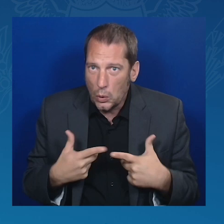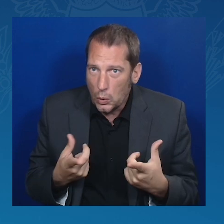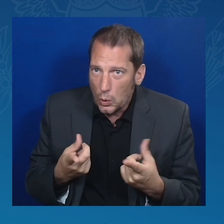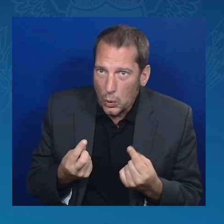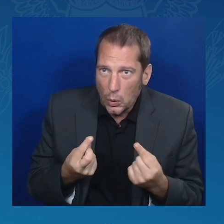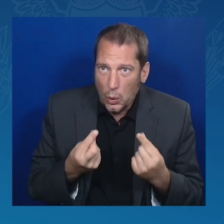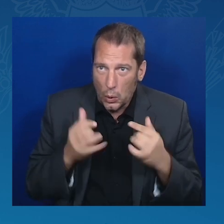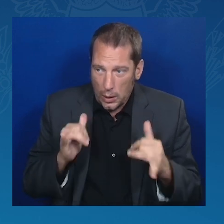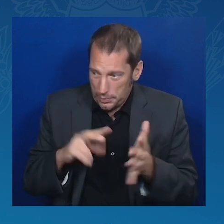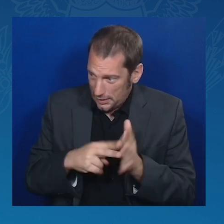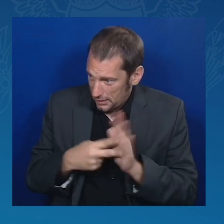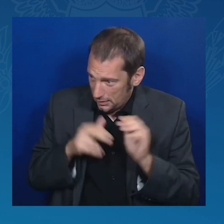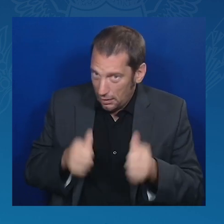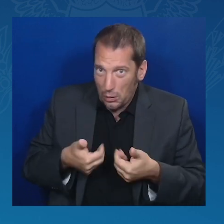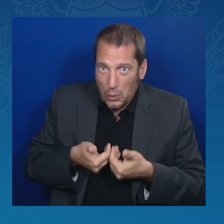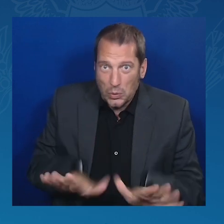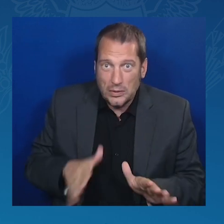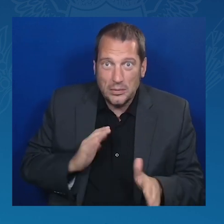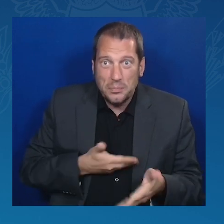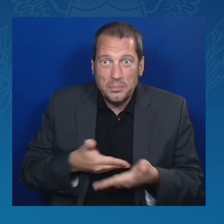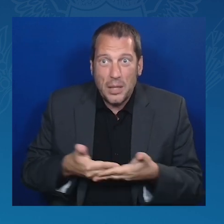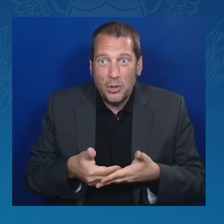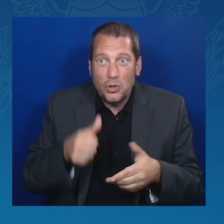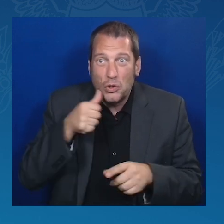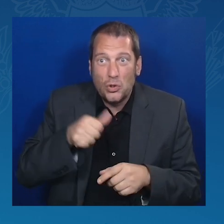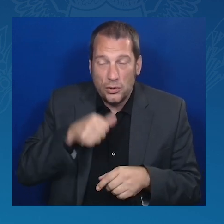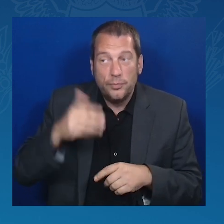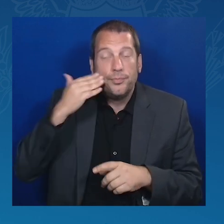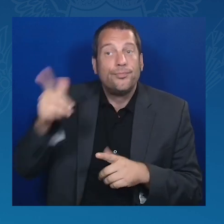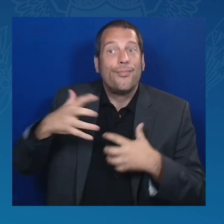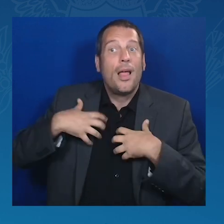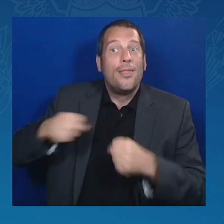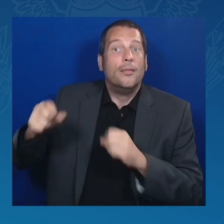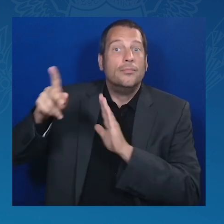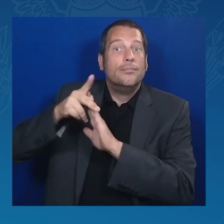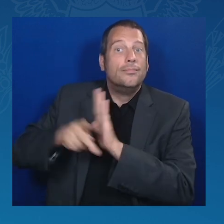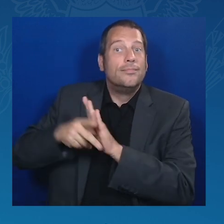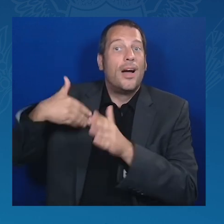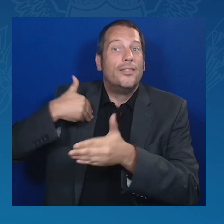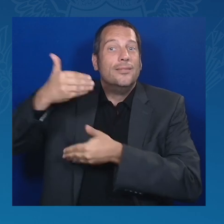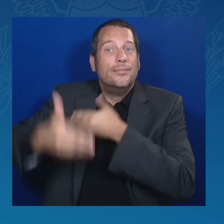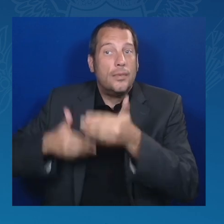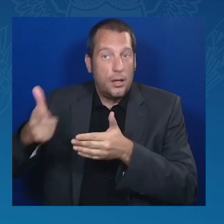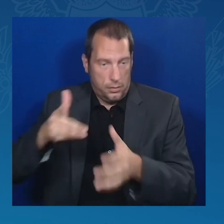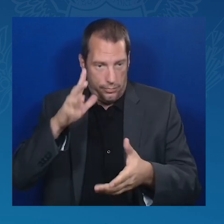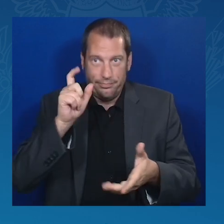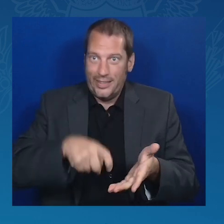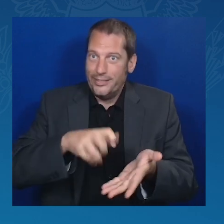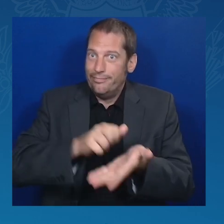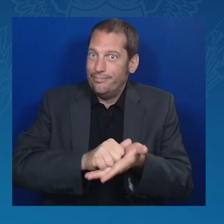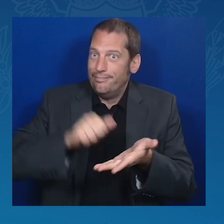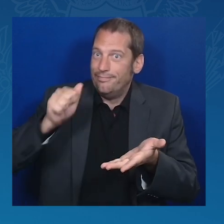is considered an illegal abortion. I had to wait until I met one of the rare medical exceptions in Texas,